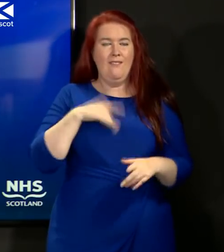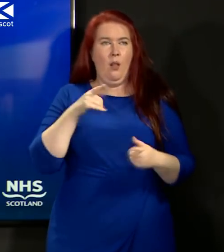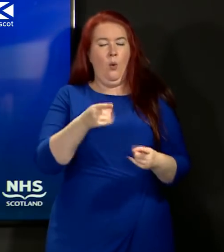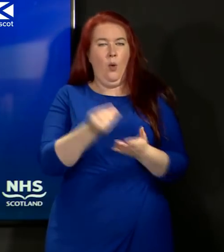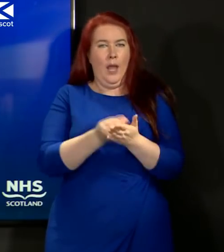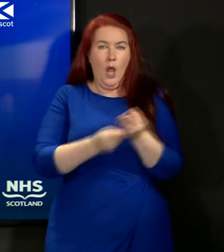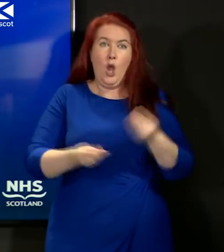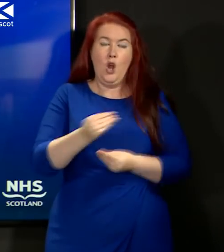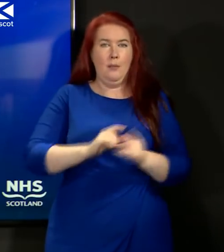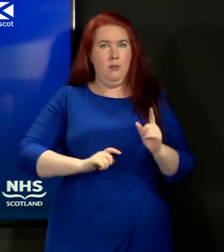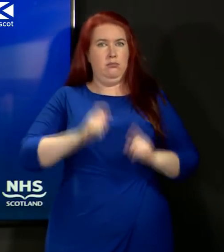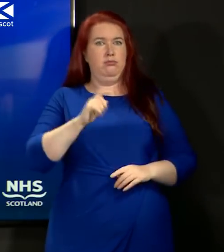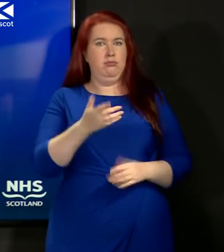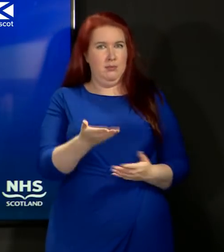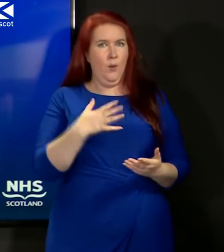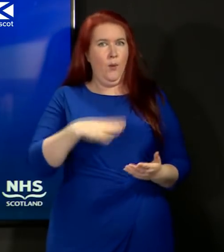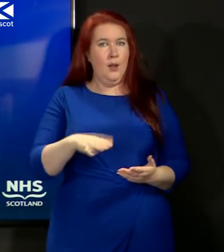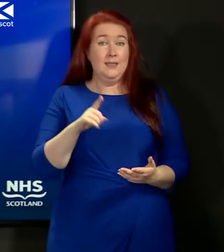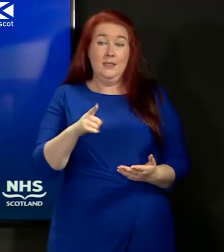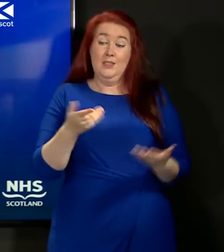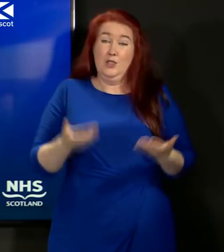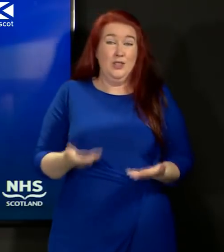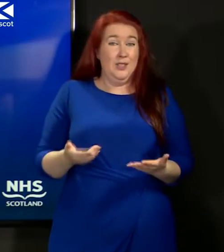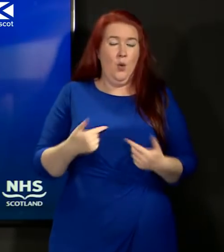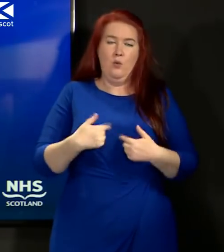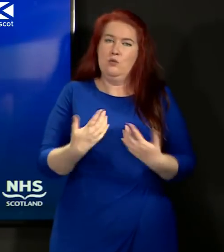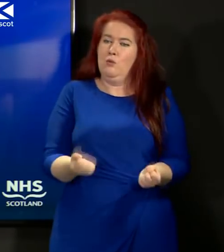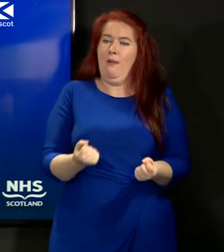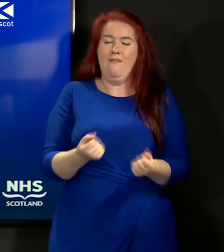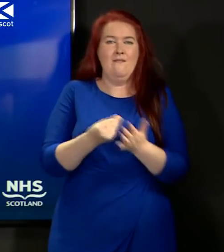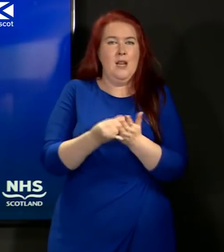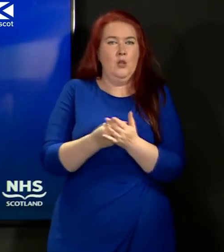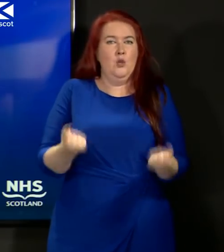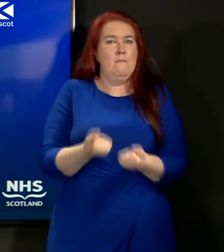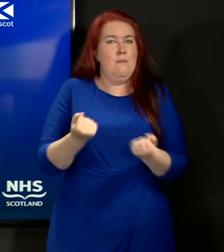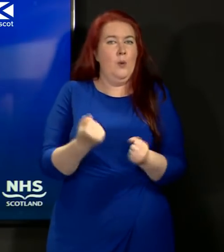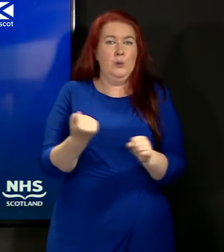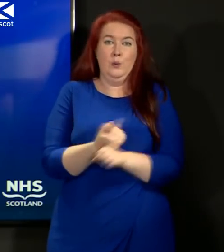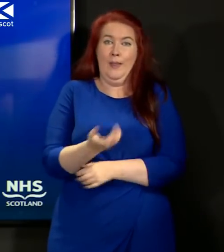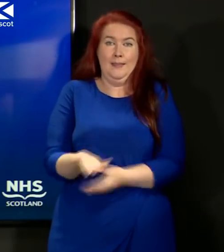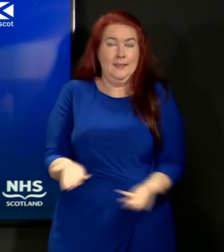need. We don't have the financial levers currently to do that, but even within the devolved settlement,